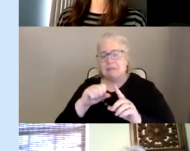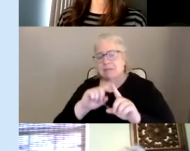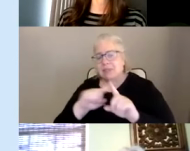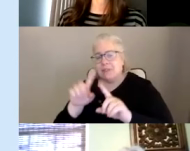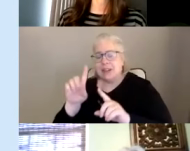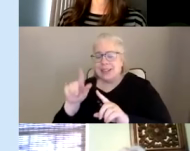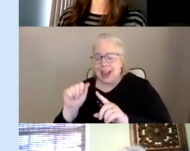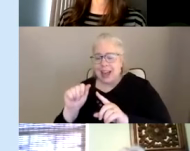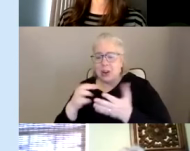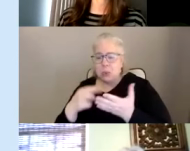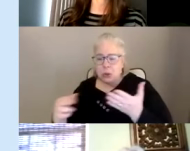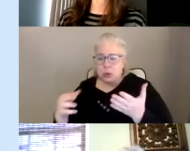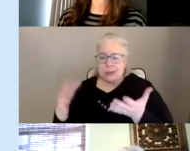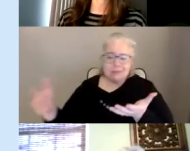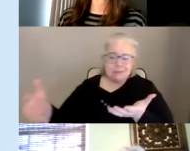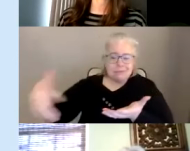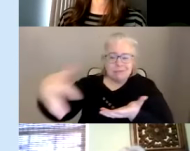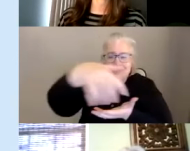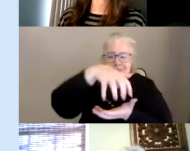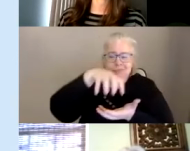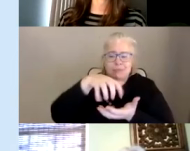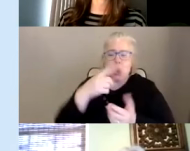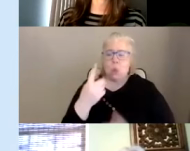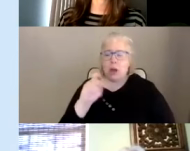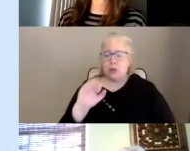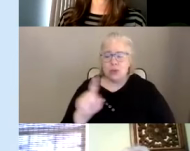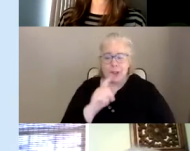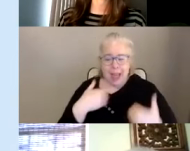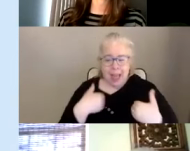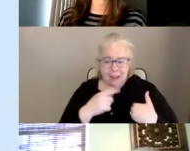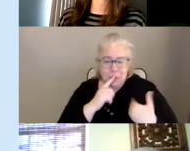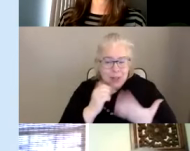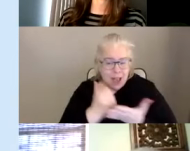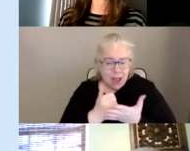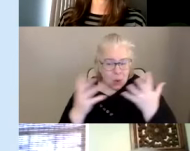And one of the tools that they have that's really helpful is this map.